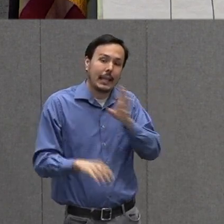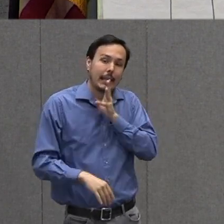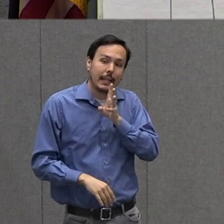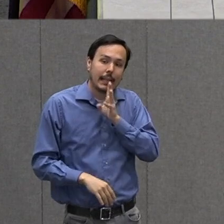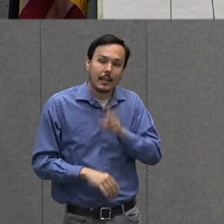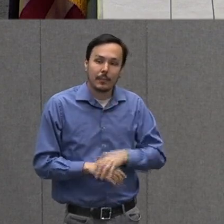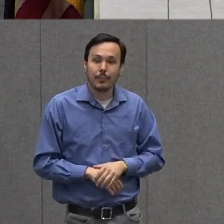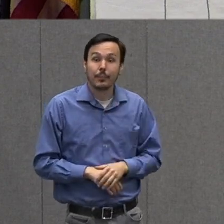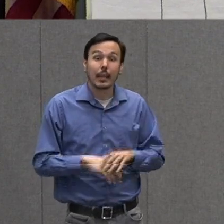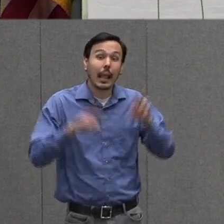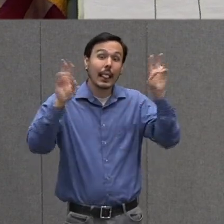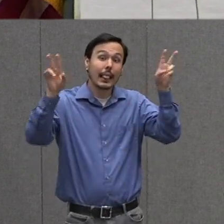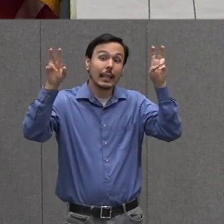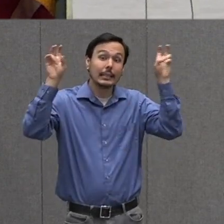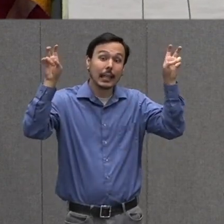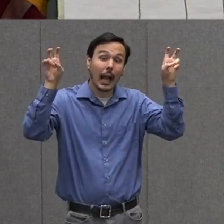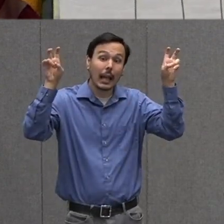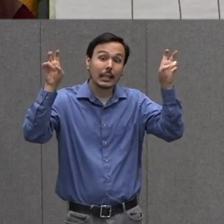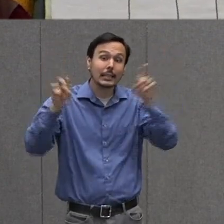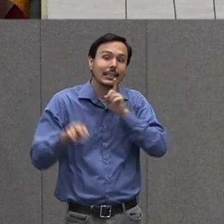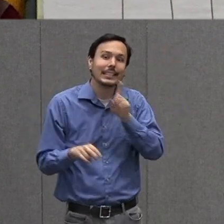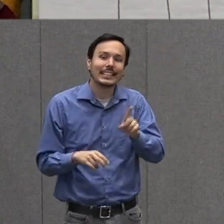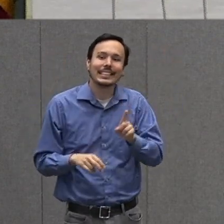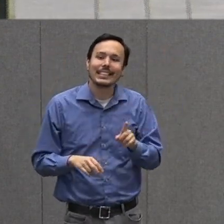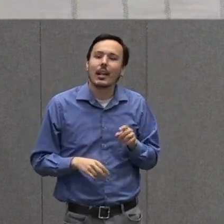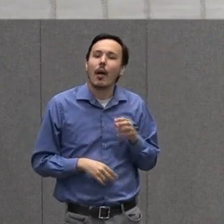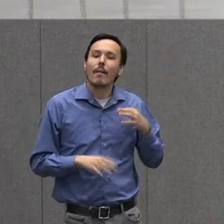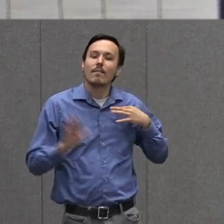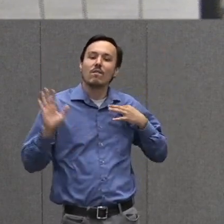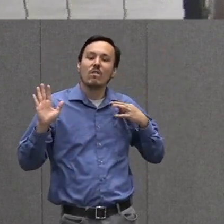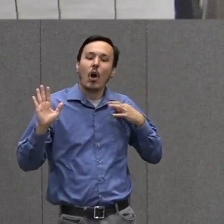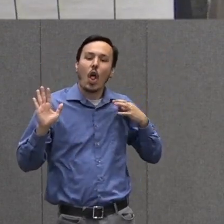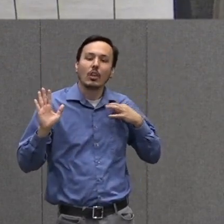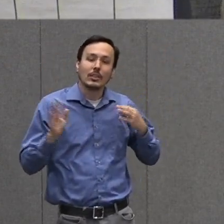The title is "Volunteers Here, There".